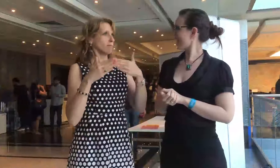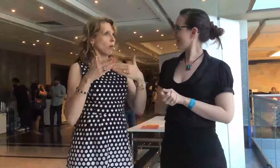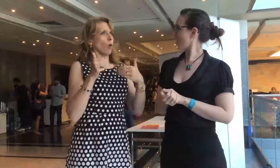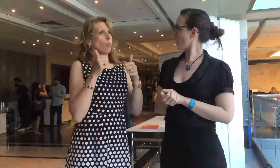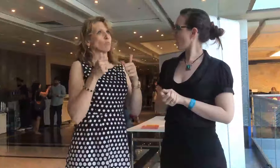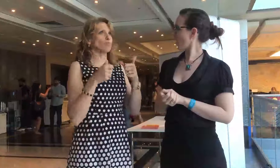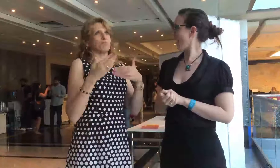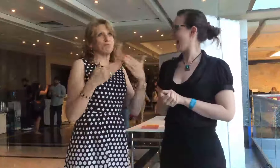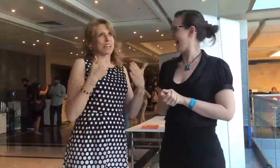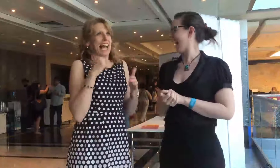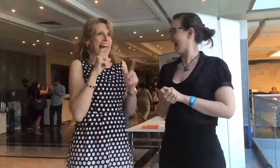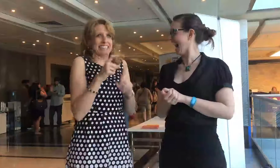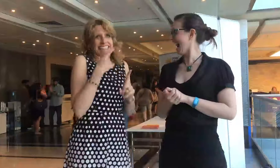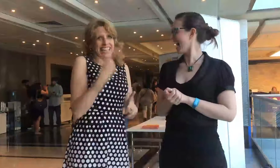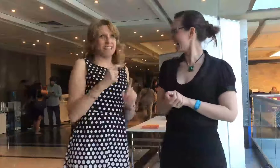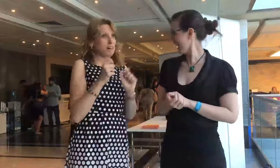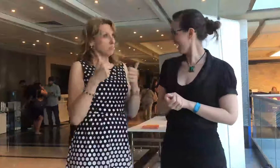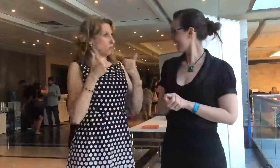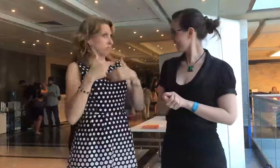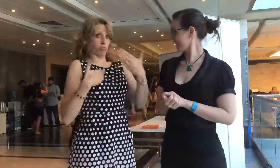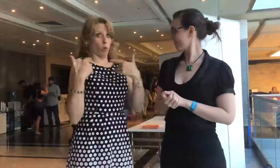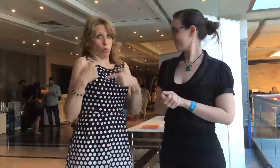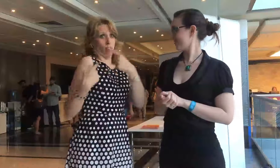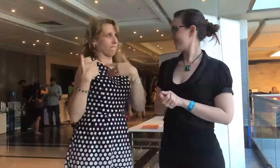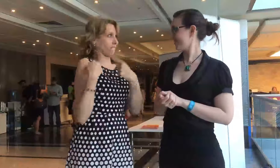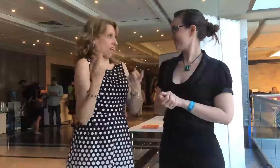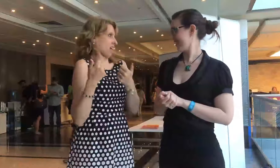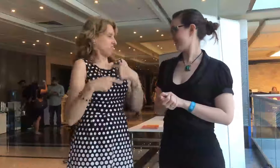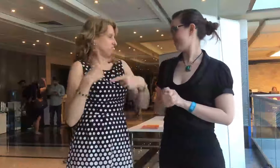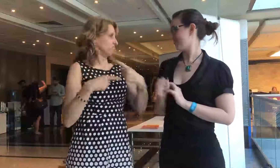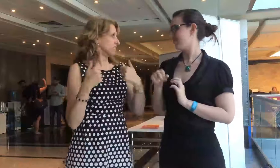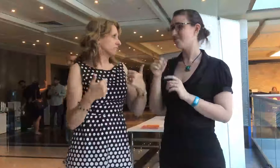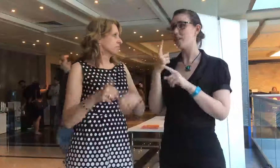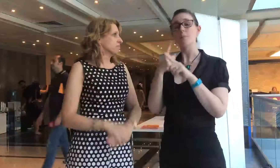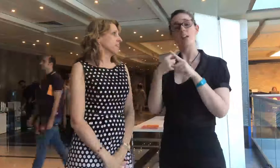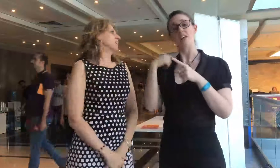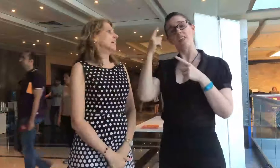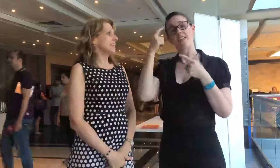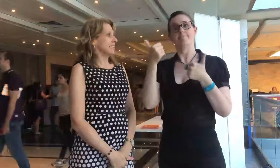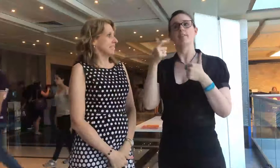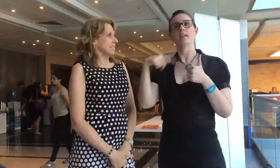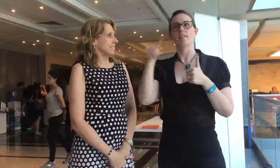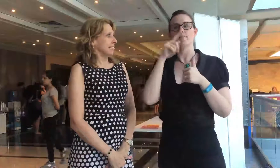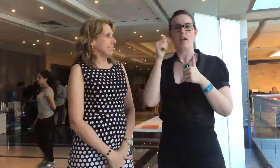So far, so good! Yes. Well, at the moment there are concerns with the ISIS movement,